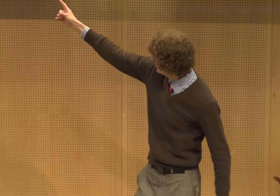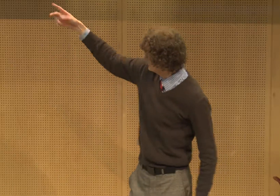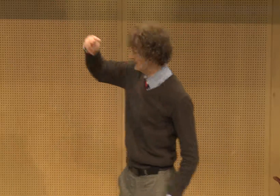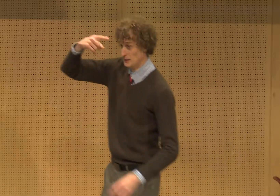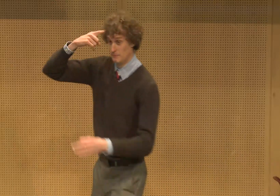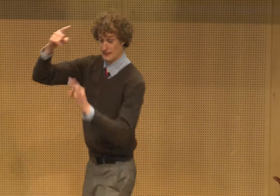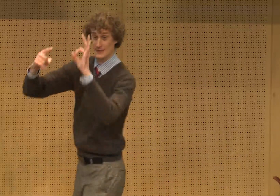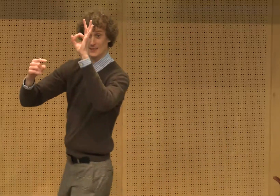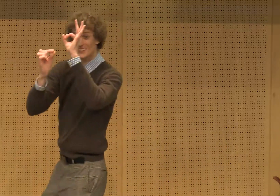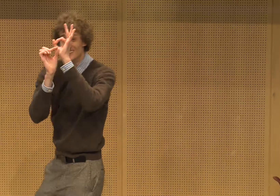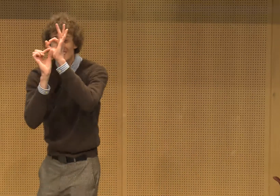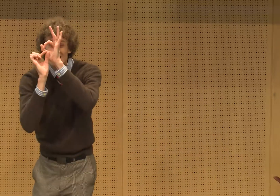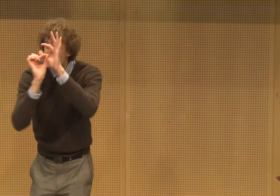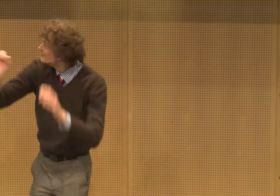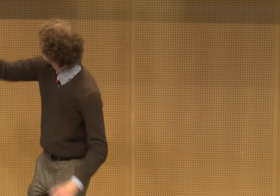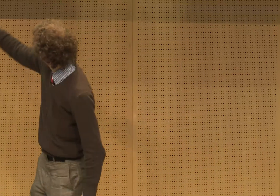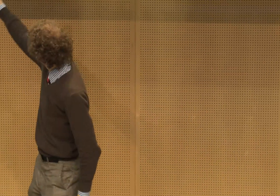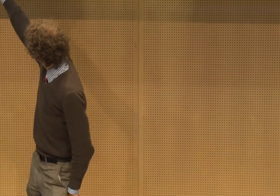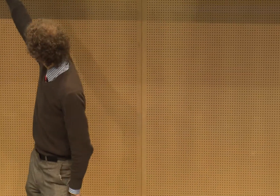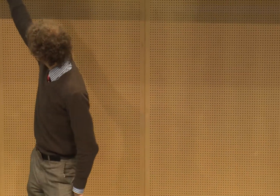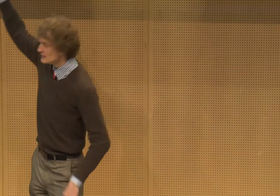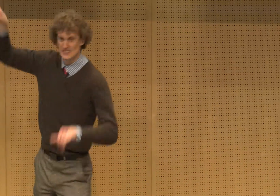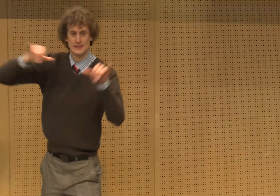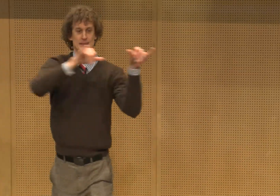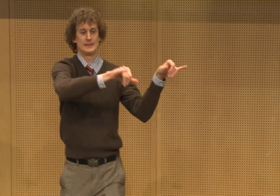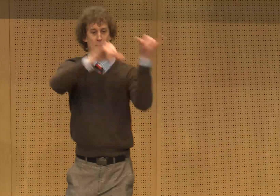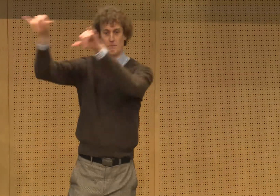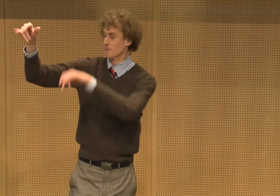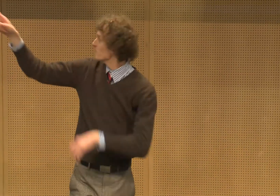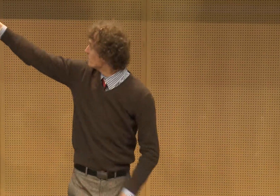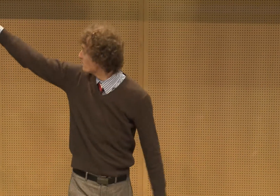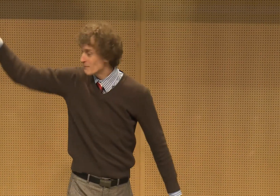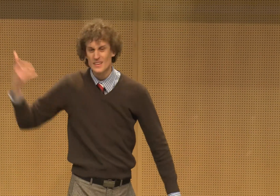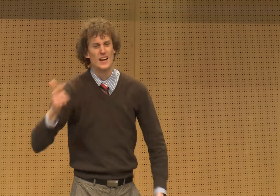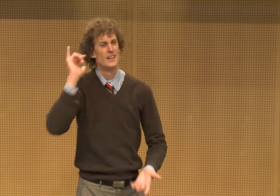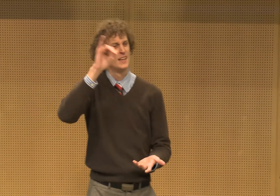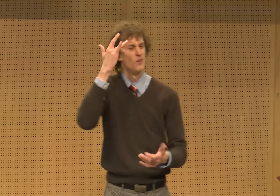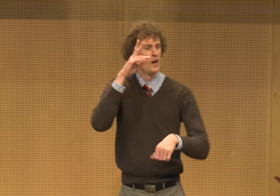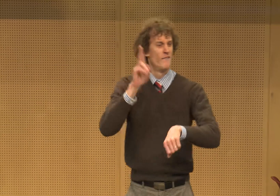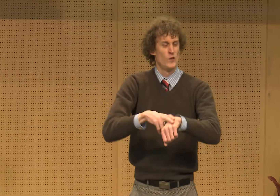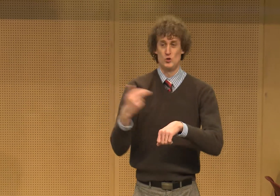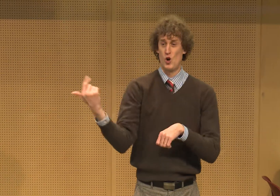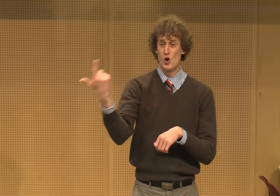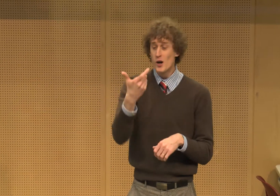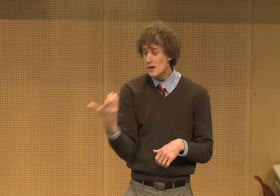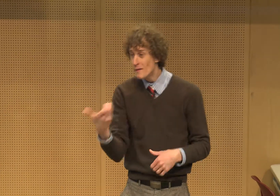but the same rather-- the computer computing power now